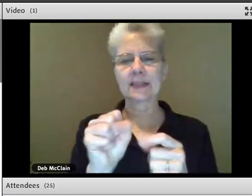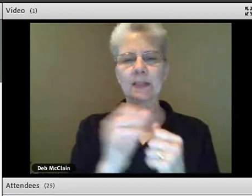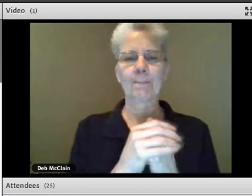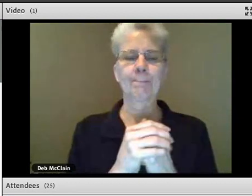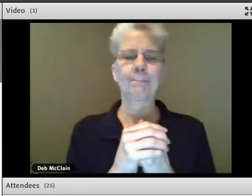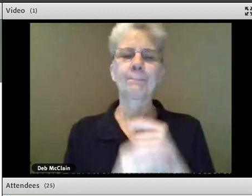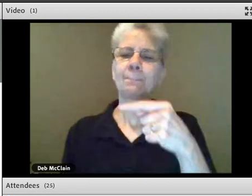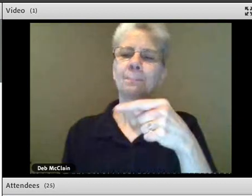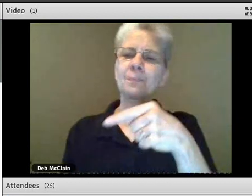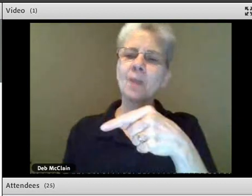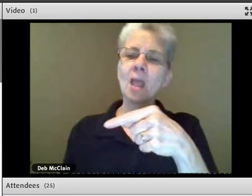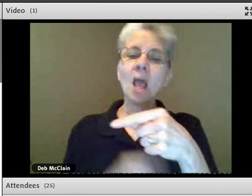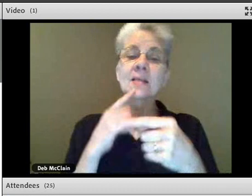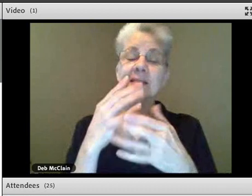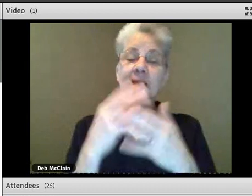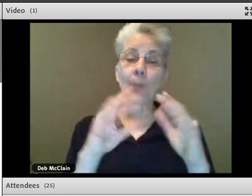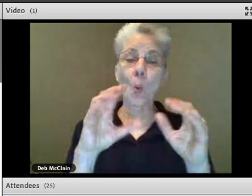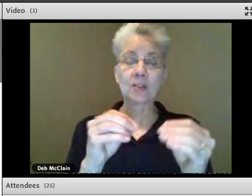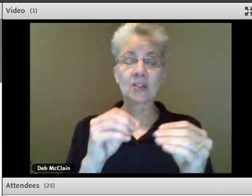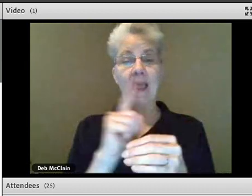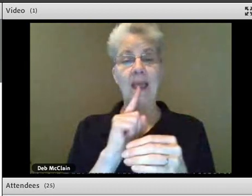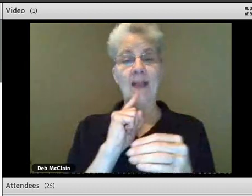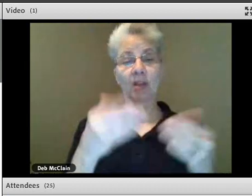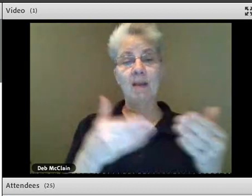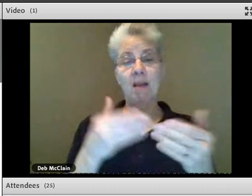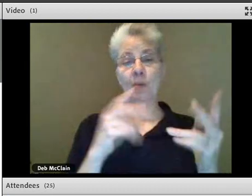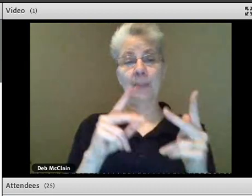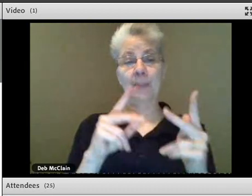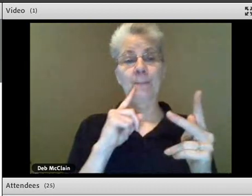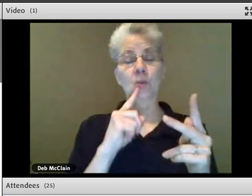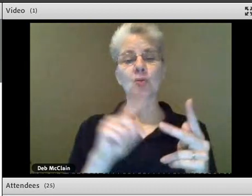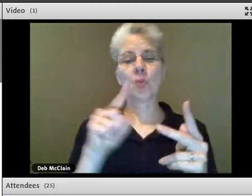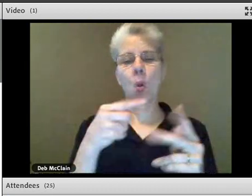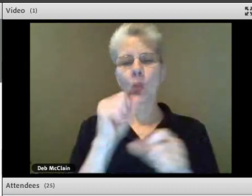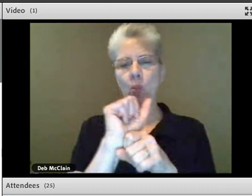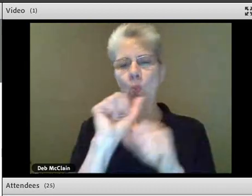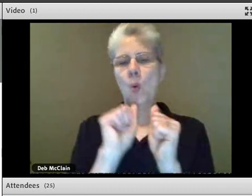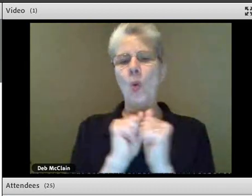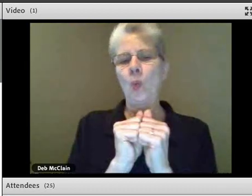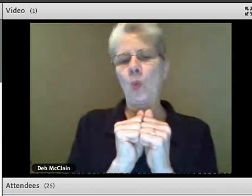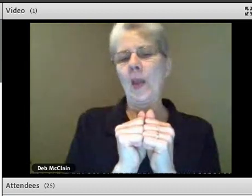There's some organizations that actually hire people to only work withinside of a learning management system